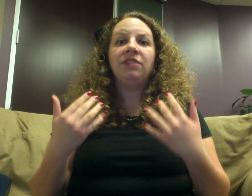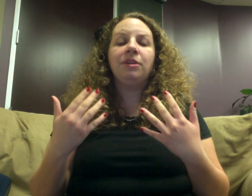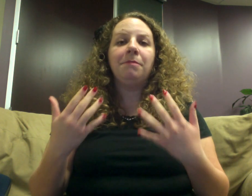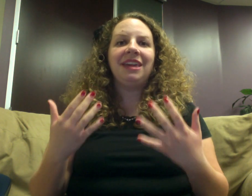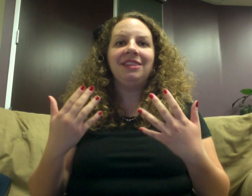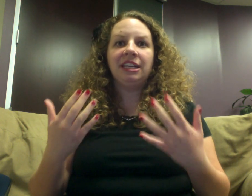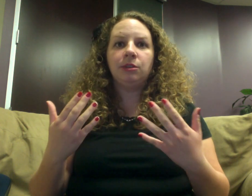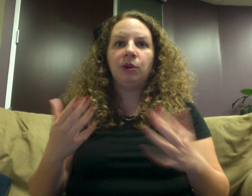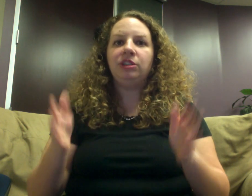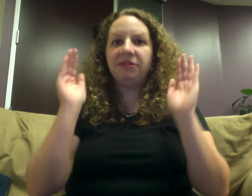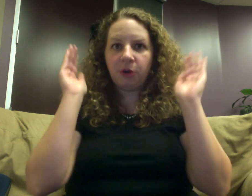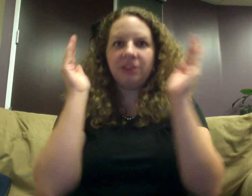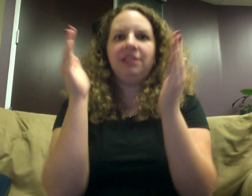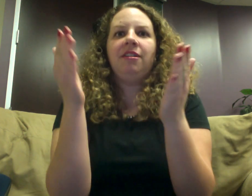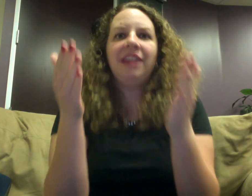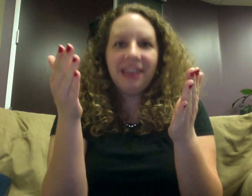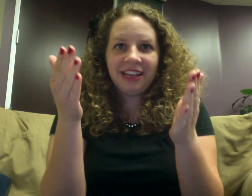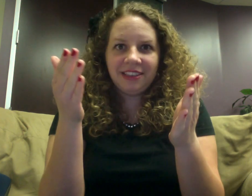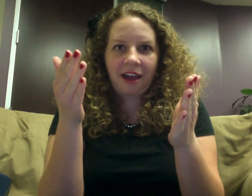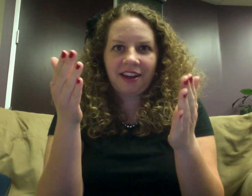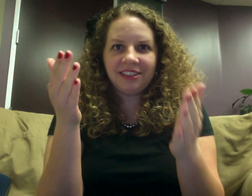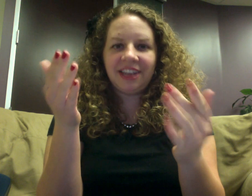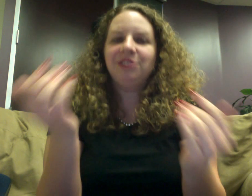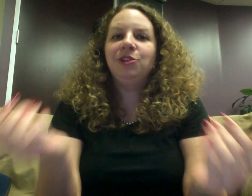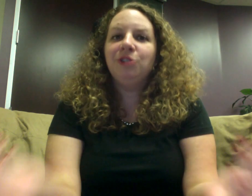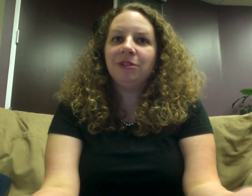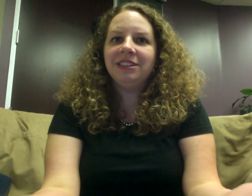one of the main things that we're going to focusing on is eye contact. So you notice